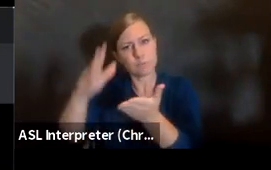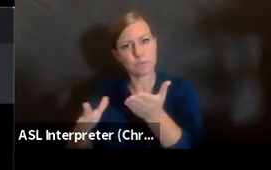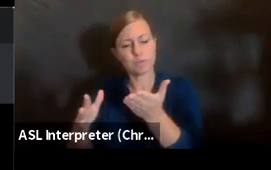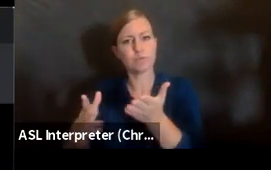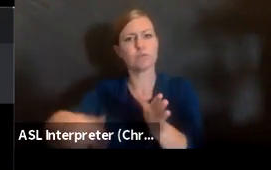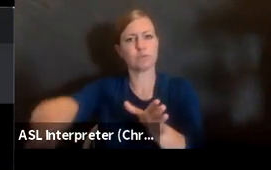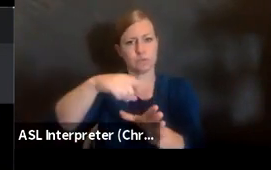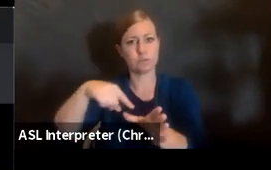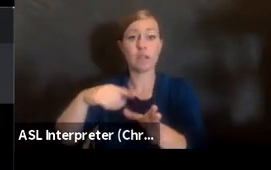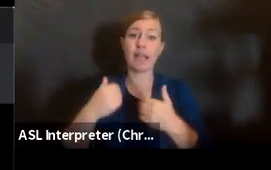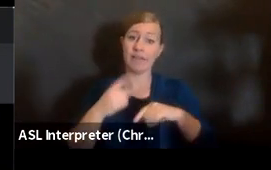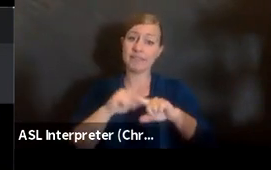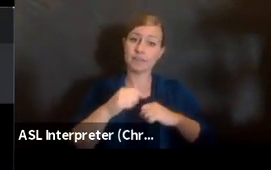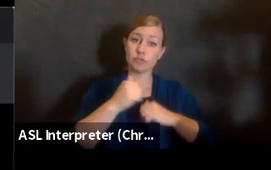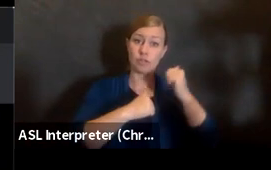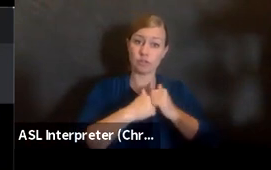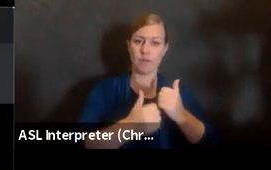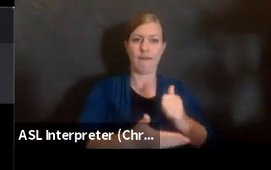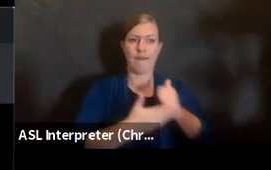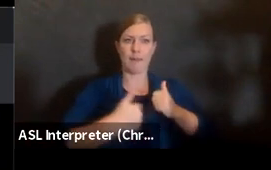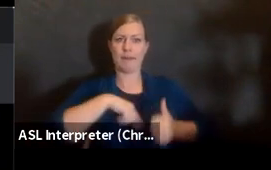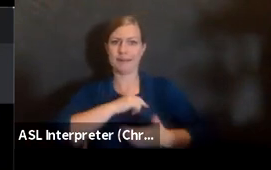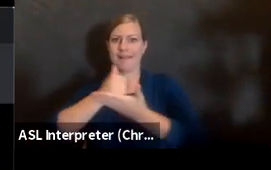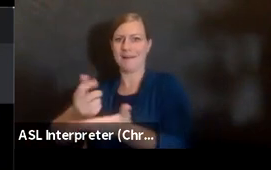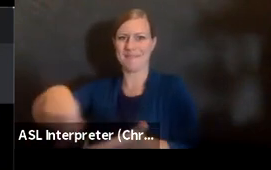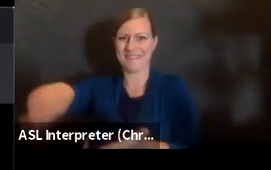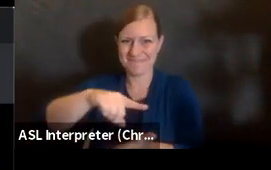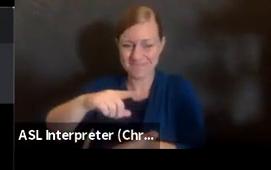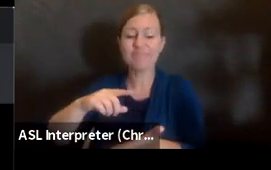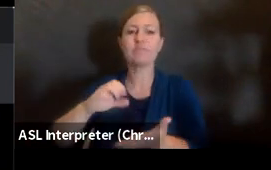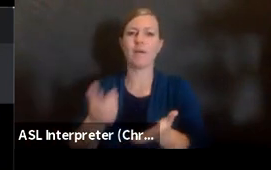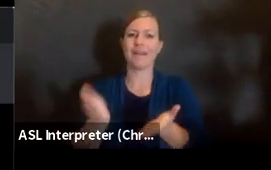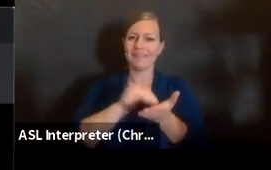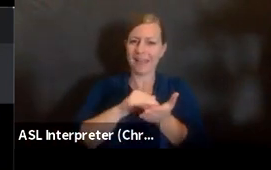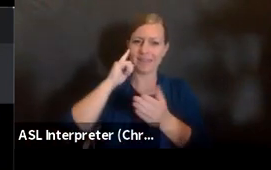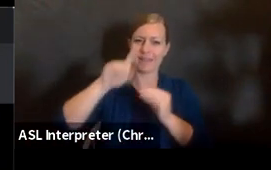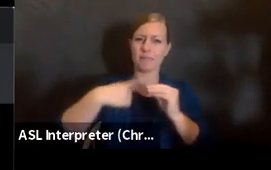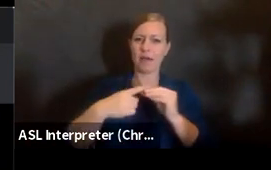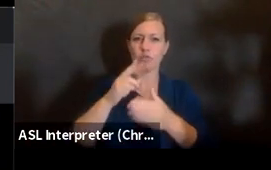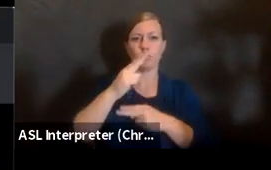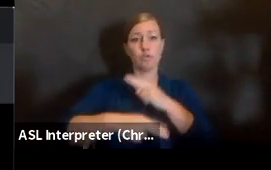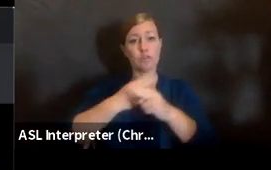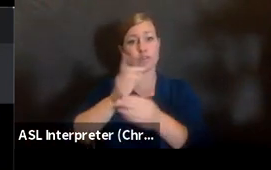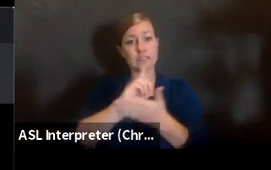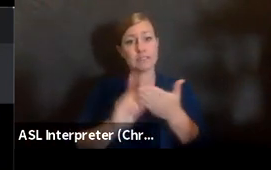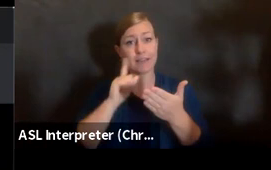Jeff Crawford: to be guided along the way to do what's best for our learners. So calling out again, the Universal Design for Learning, social emotional learning supports